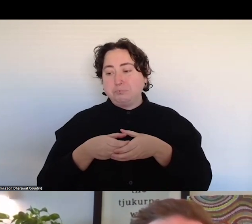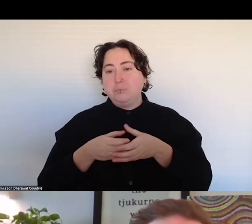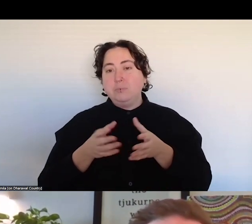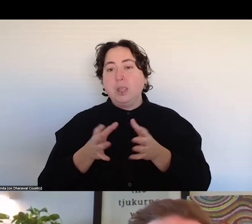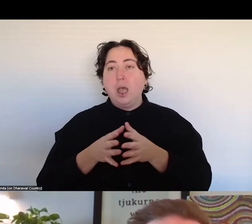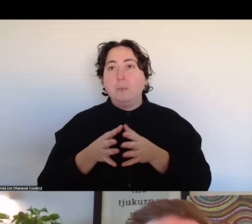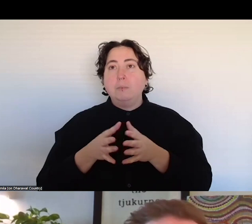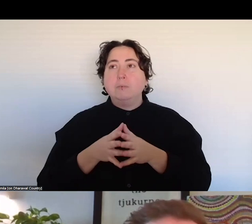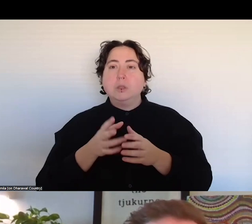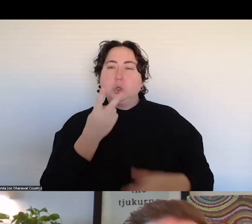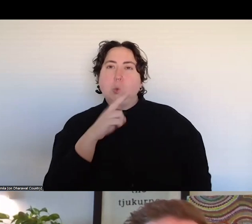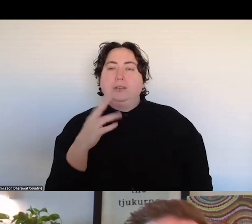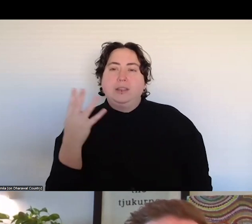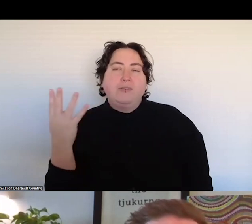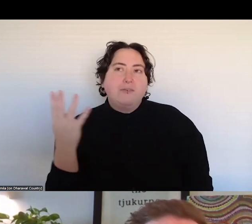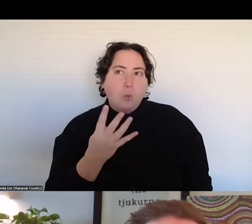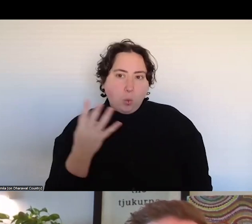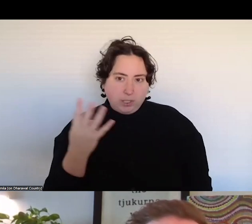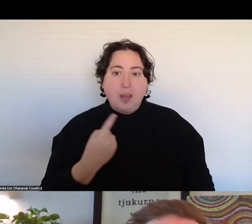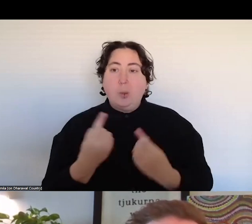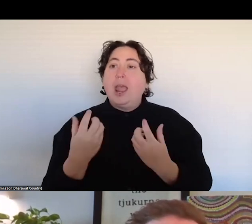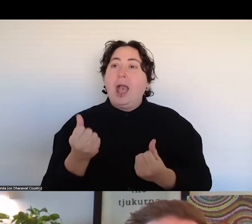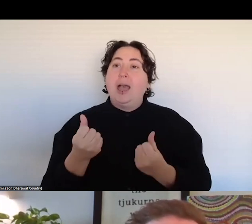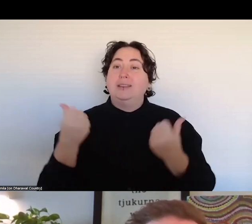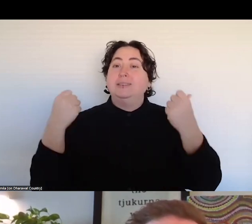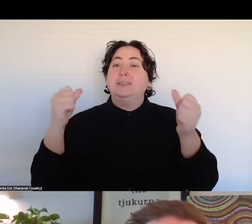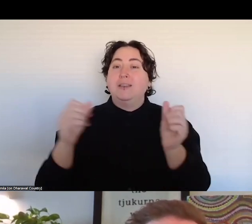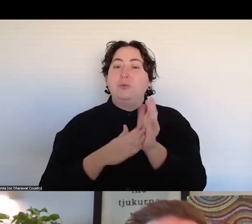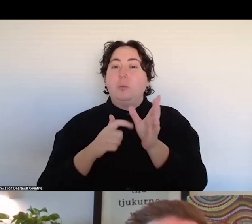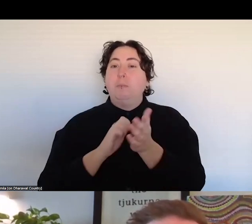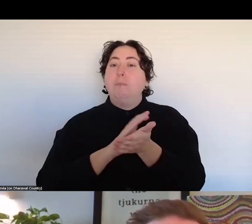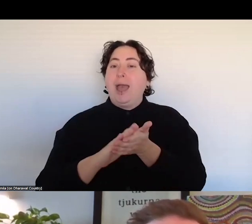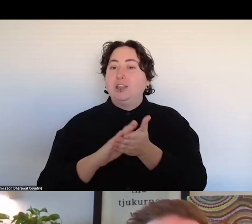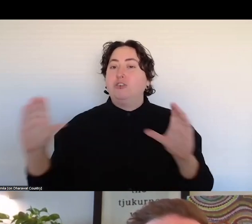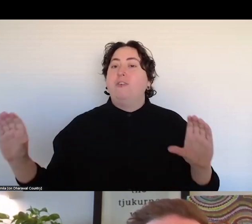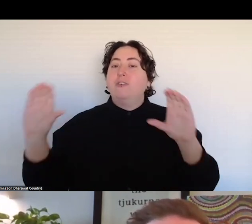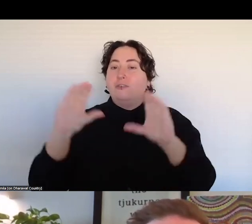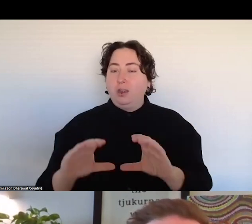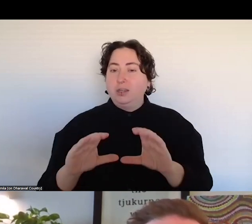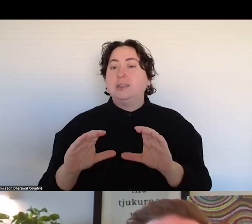in 2014 we ran a successful matched fundraising campaign with a philanthropic partner in the